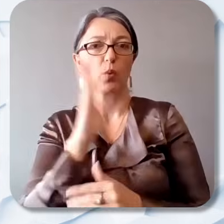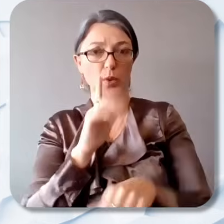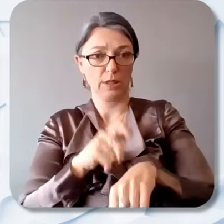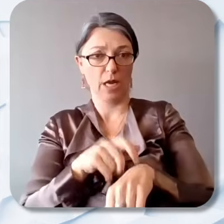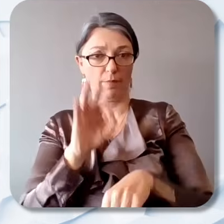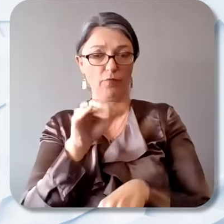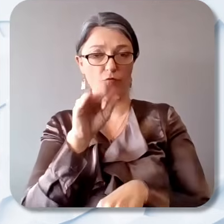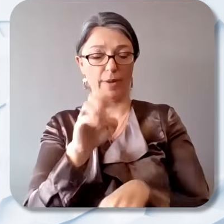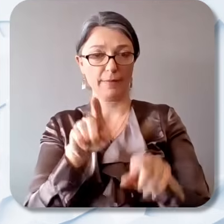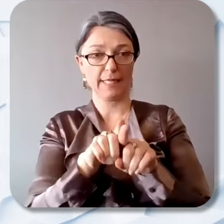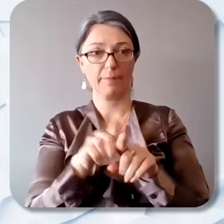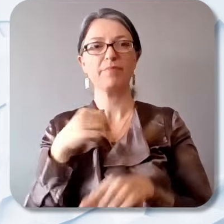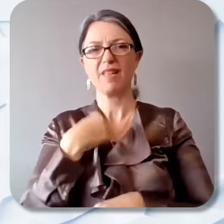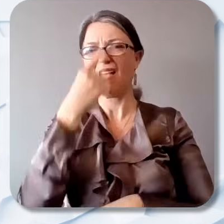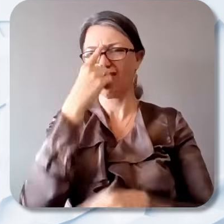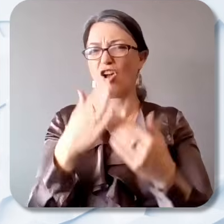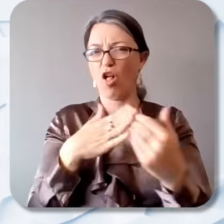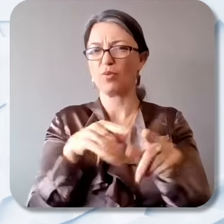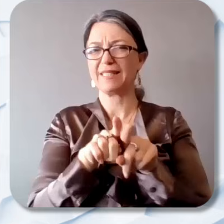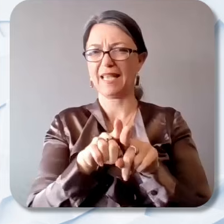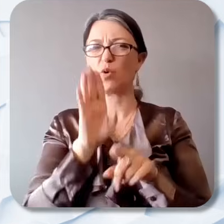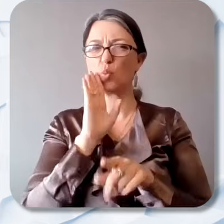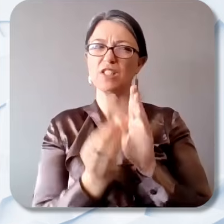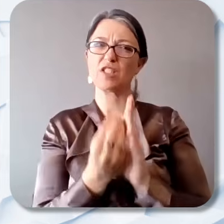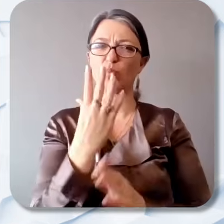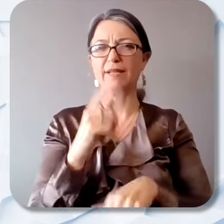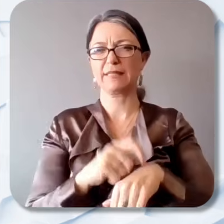I think they'll be about the same. This will be a spring kind of collection.